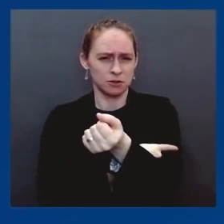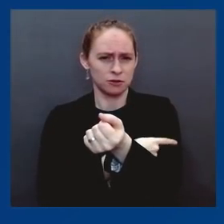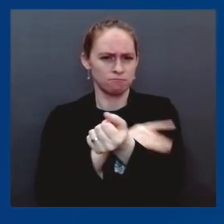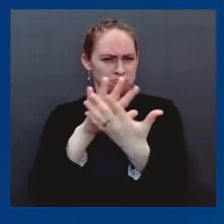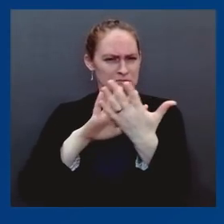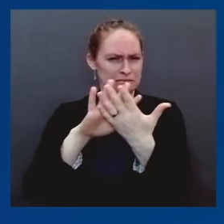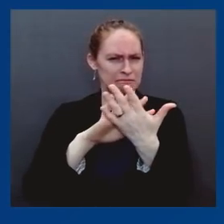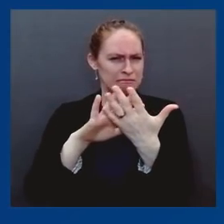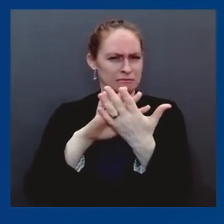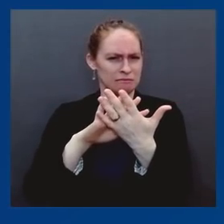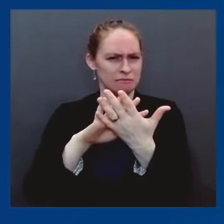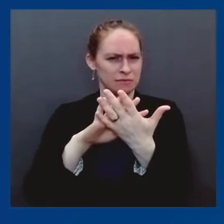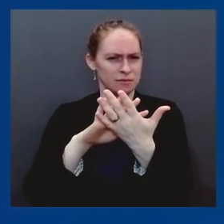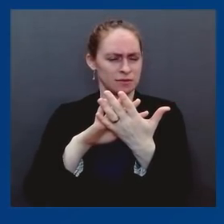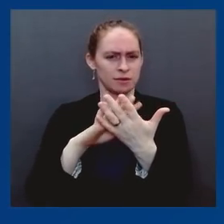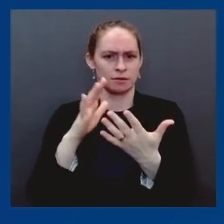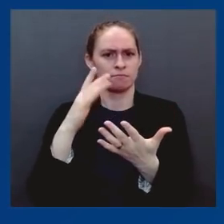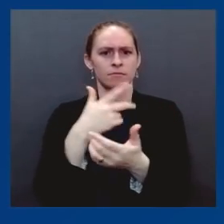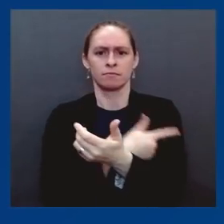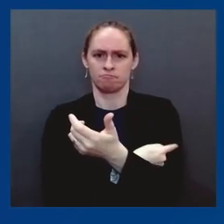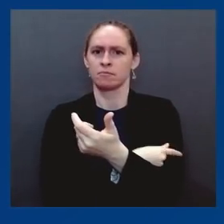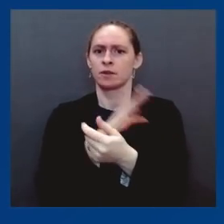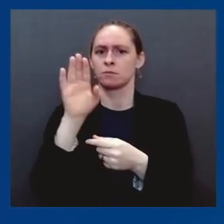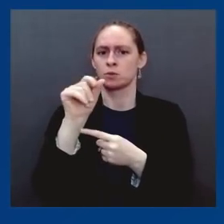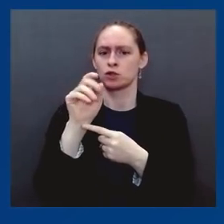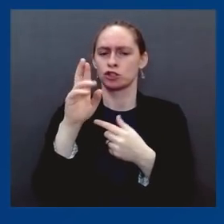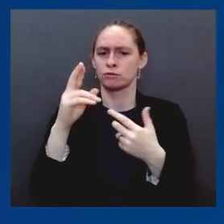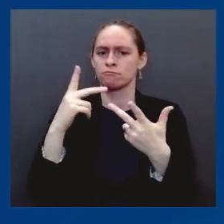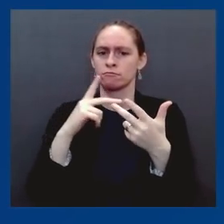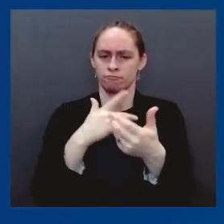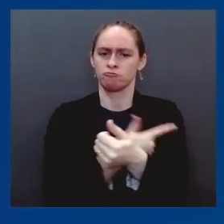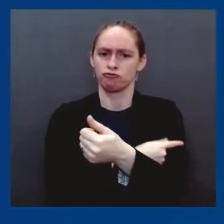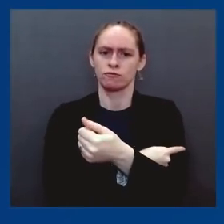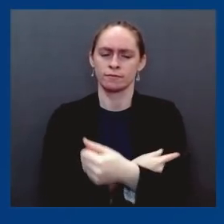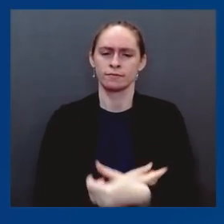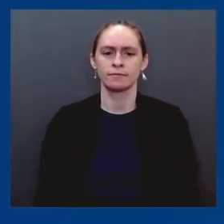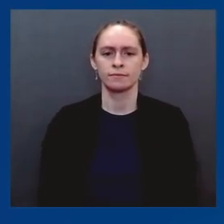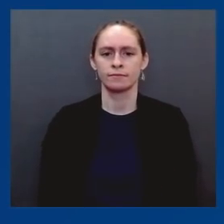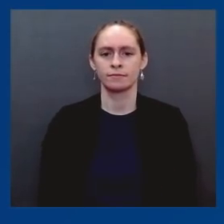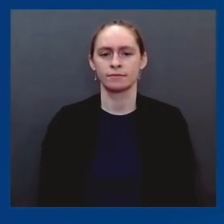those 65 and older, who -- those who are most vulnerable -- of the eligible seniors,